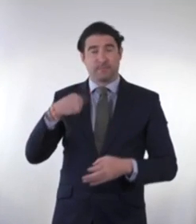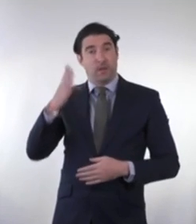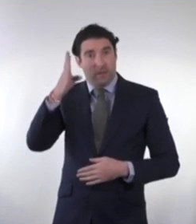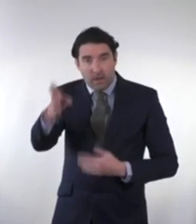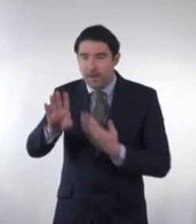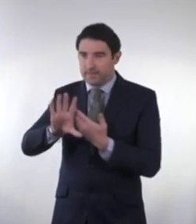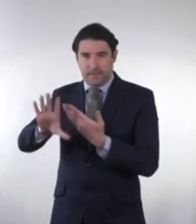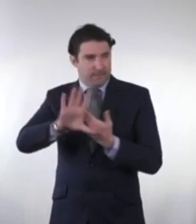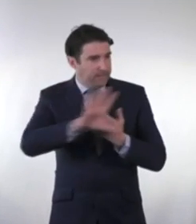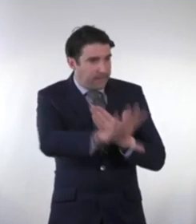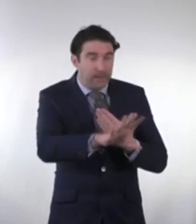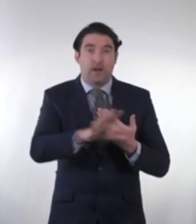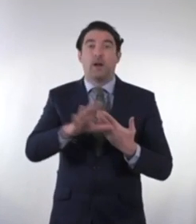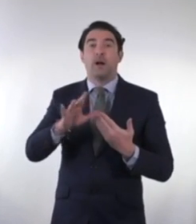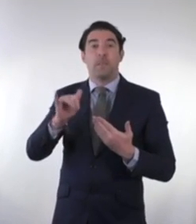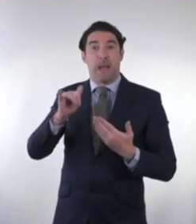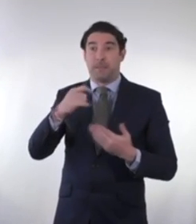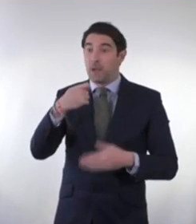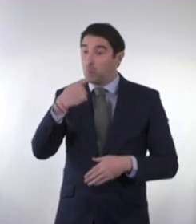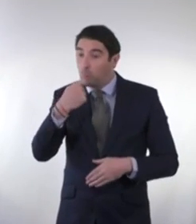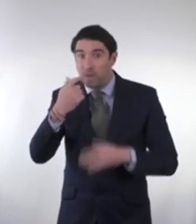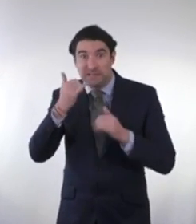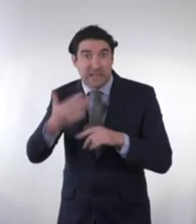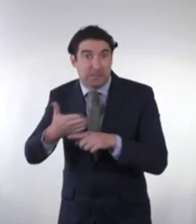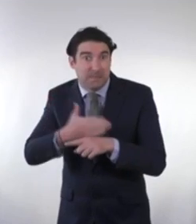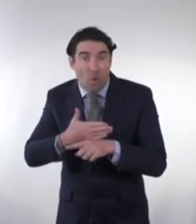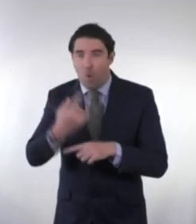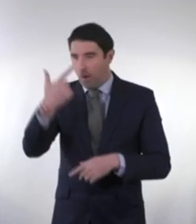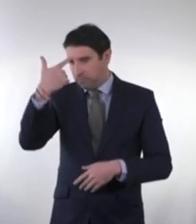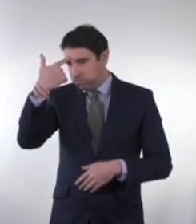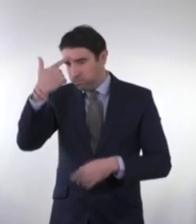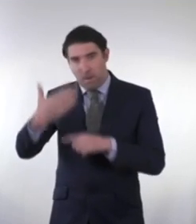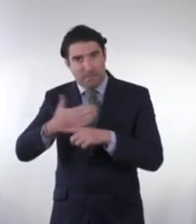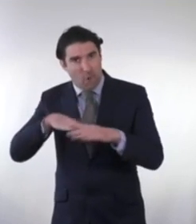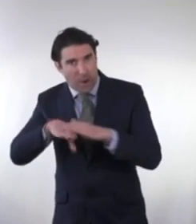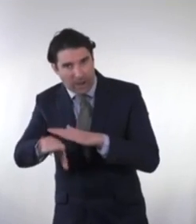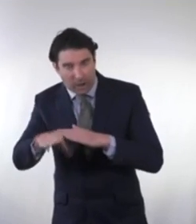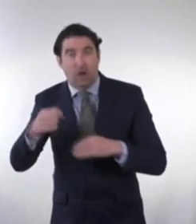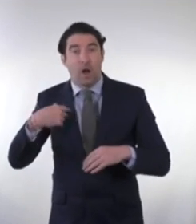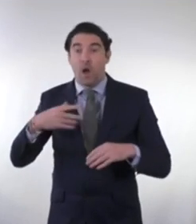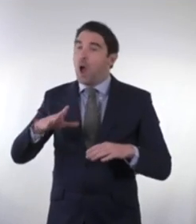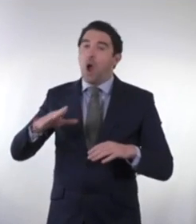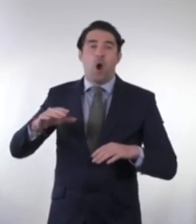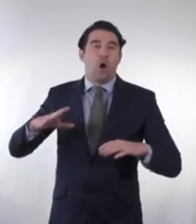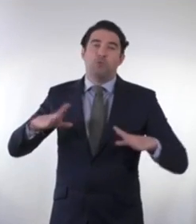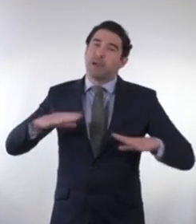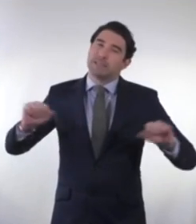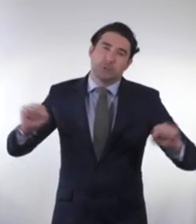between parties. What the Bill does is protect jobs, protect growth and protect trade in the